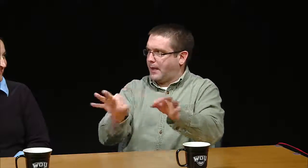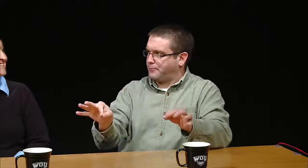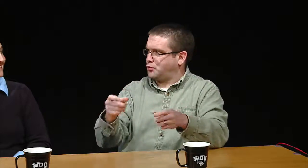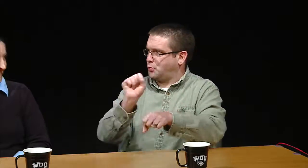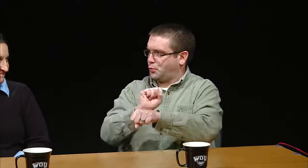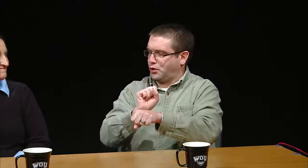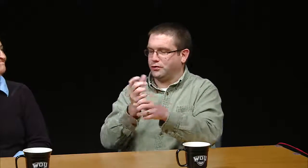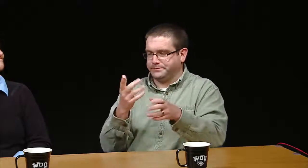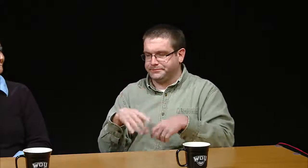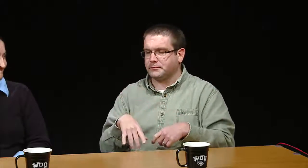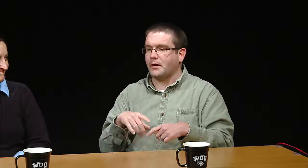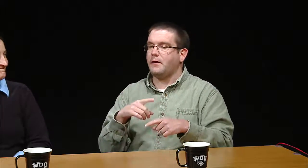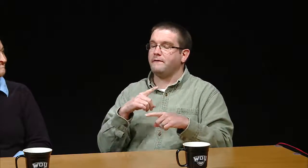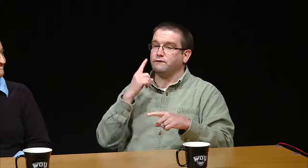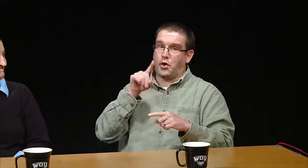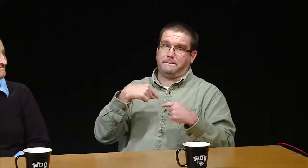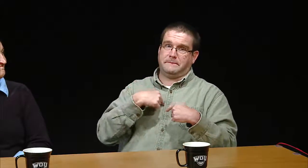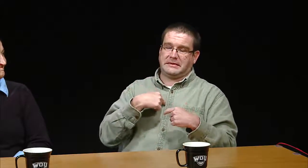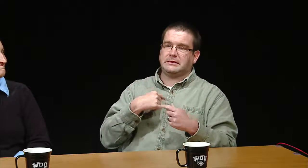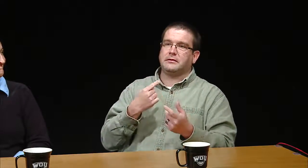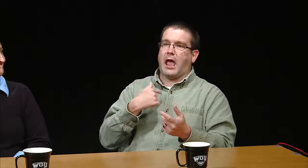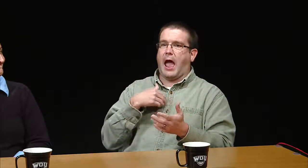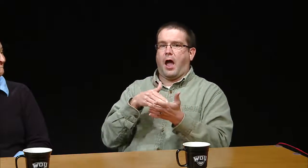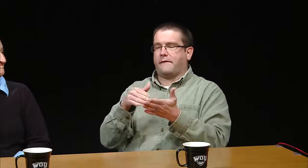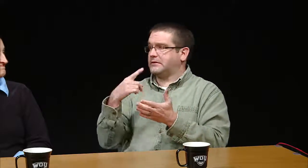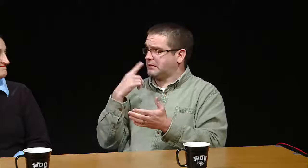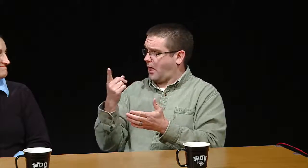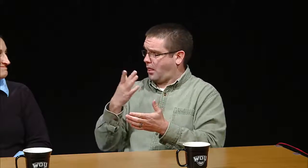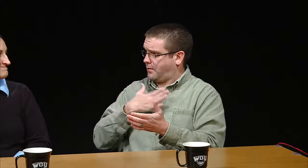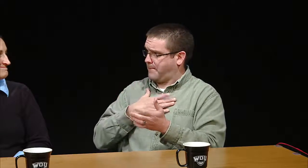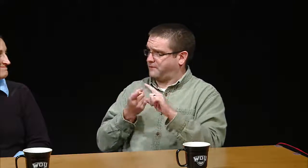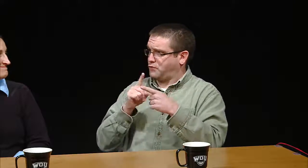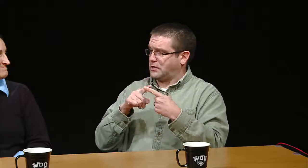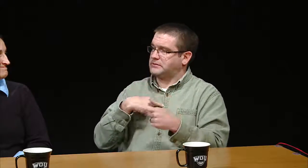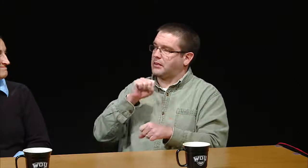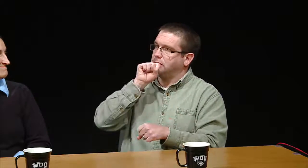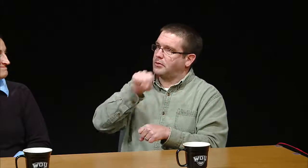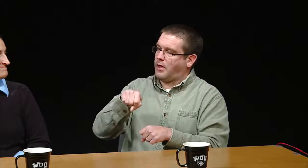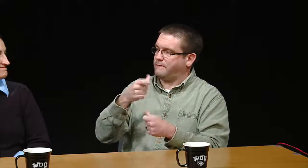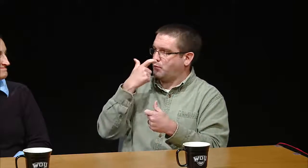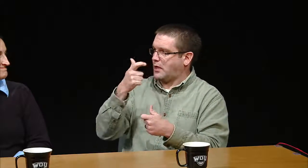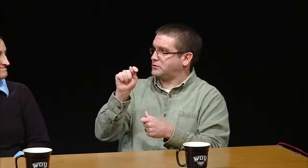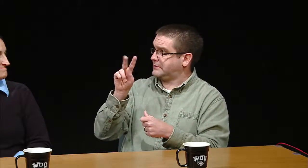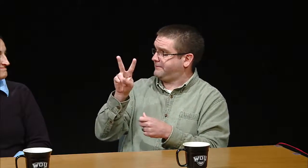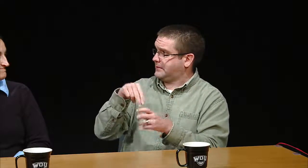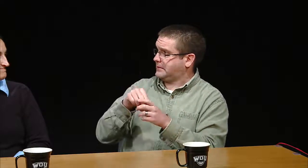and you want to finish that video. You're learning so much as you're captioning.